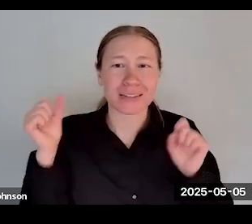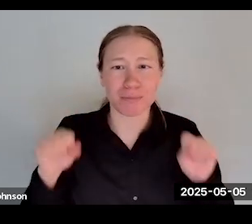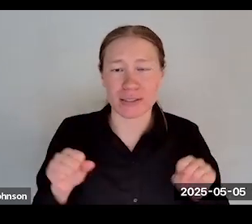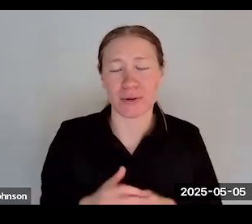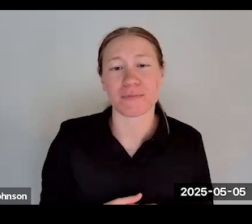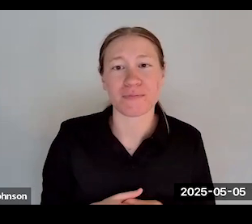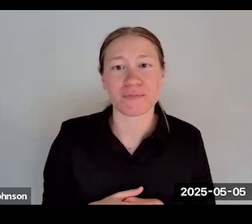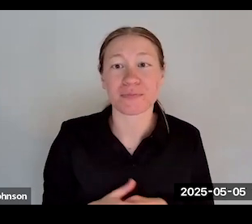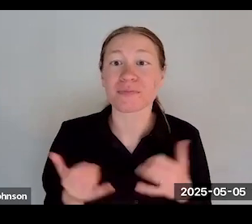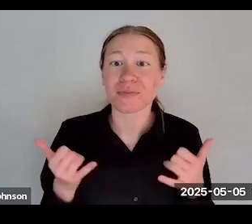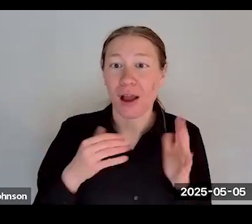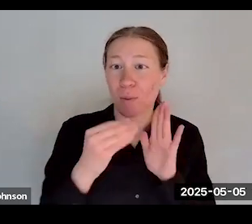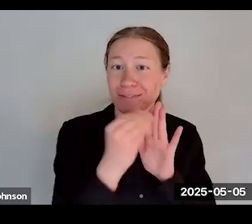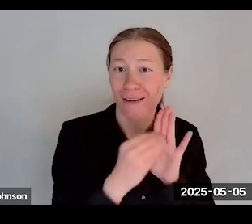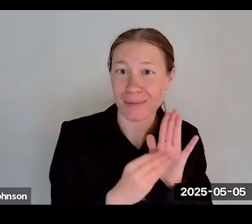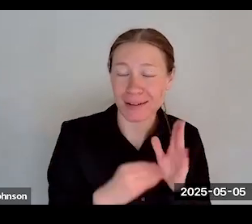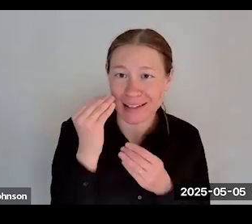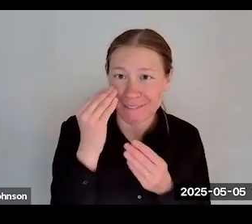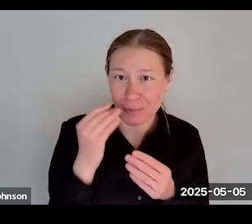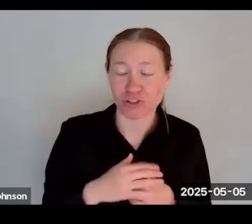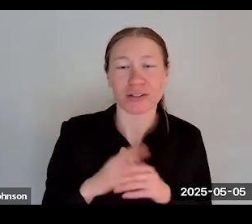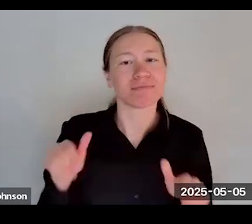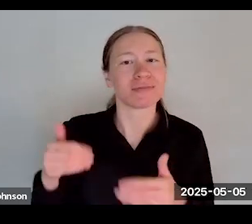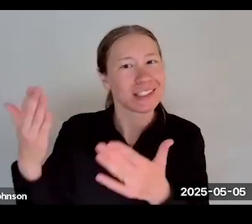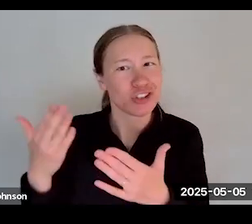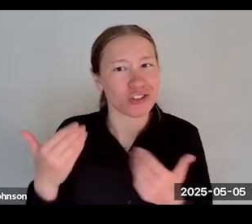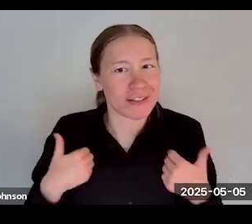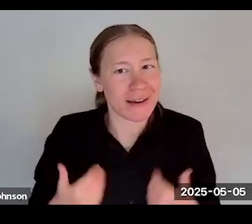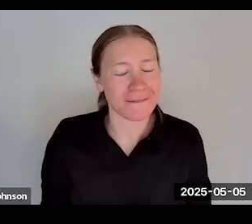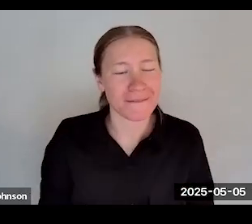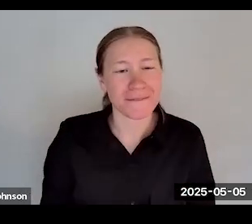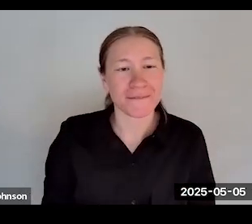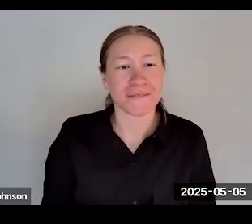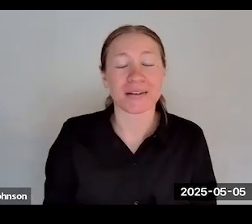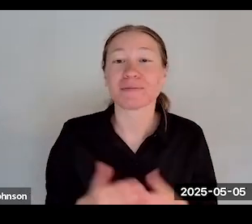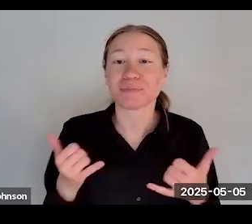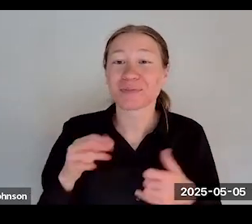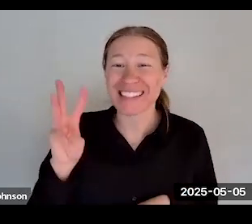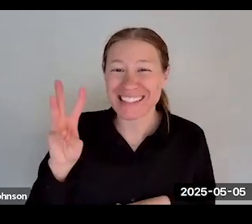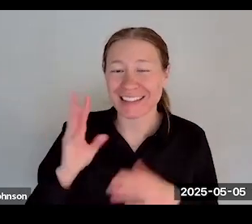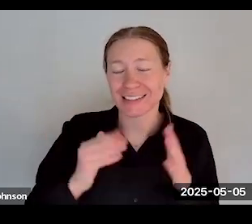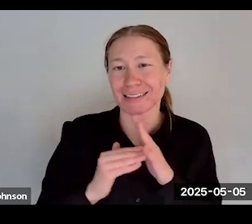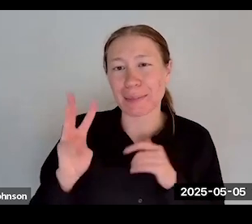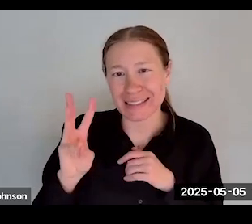When it comes to documenting, we also have some suggestions for you here. So these are the six things that we recommend that you document